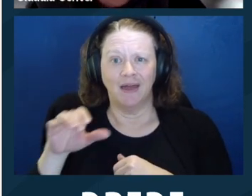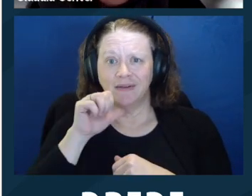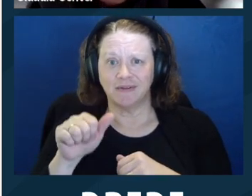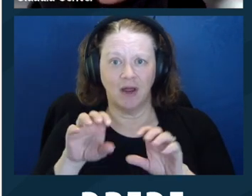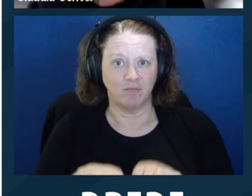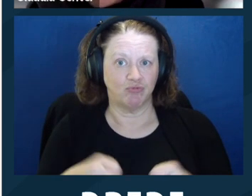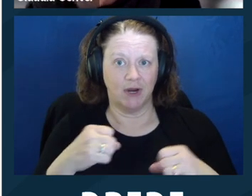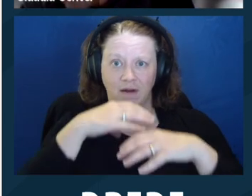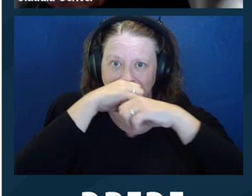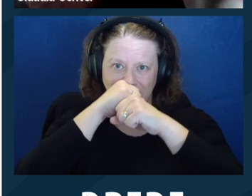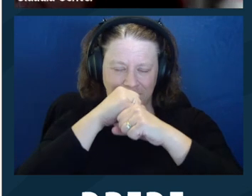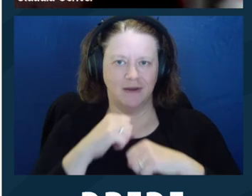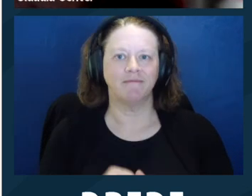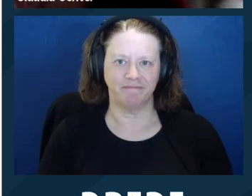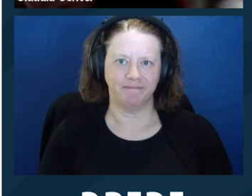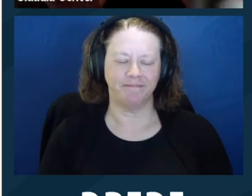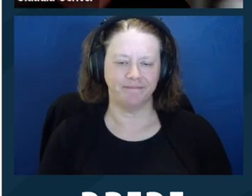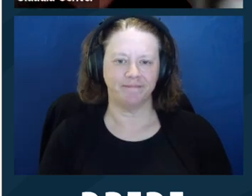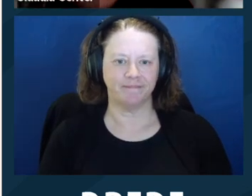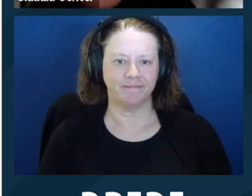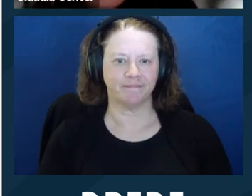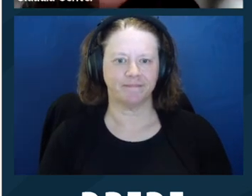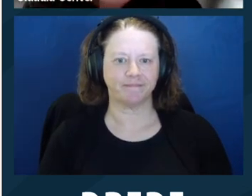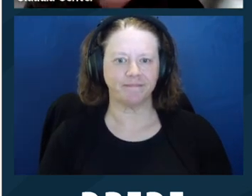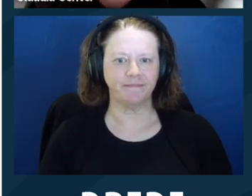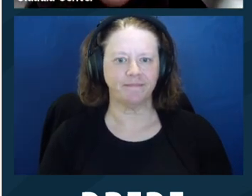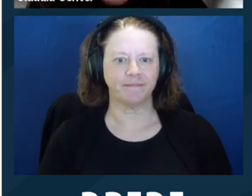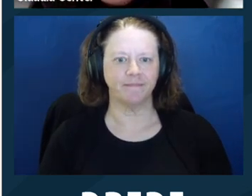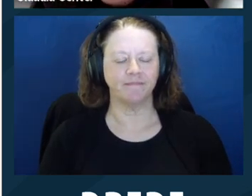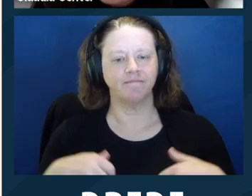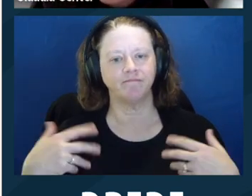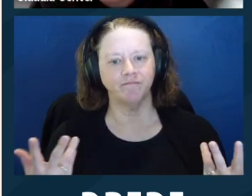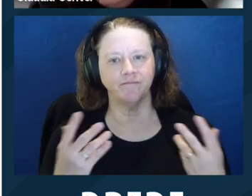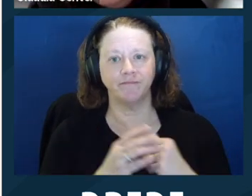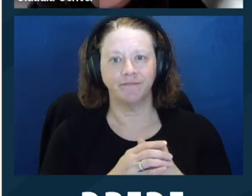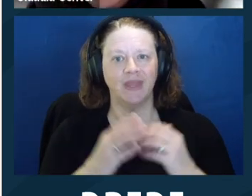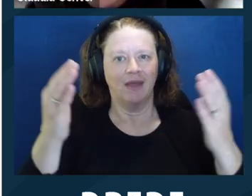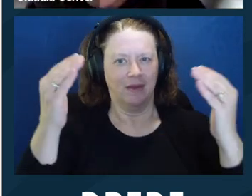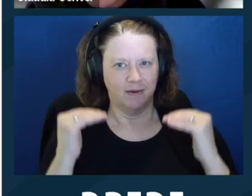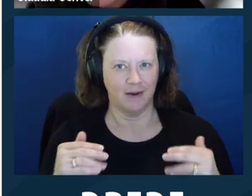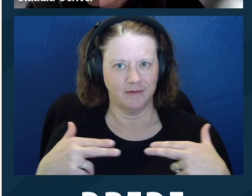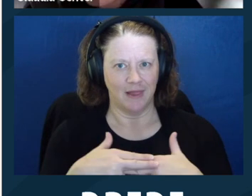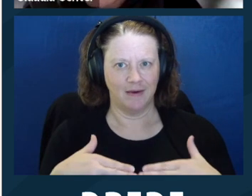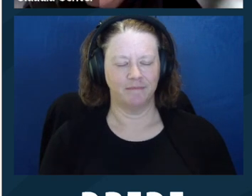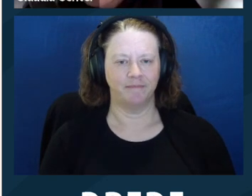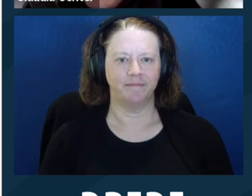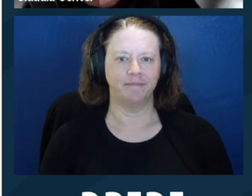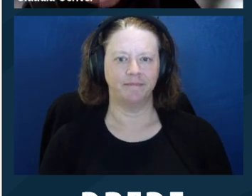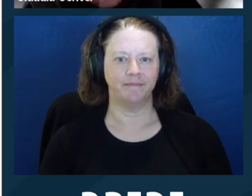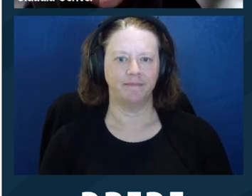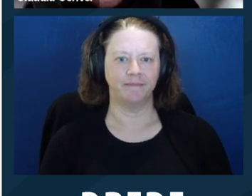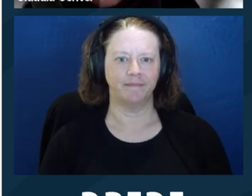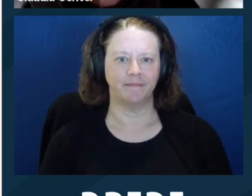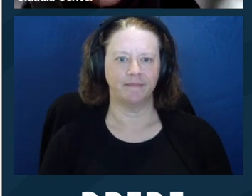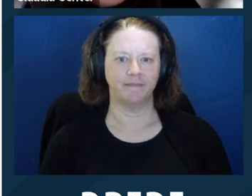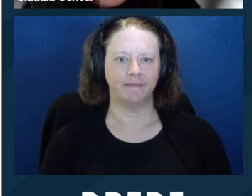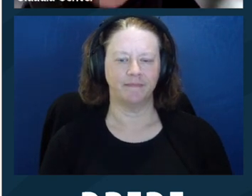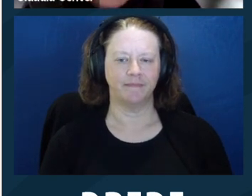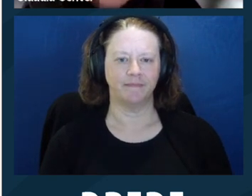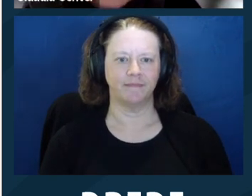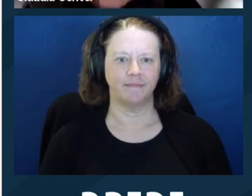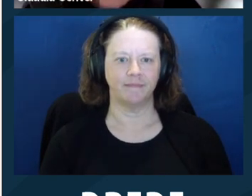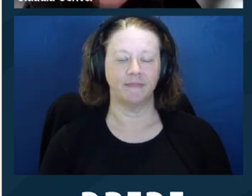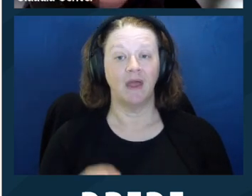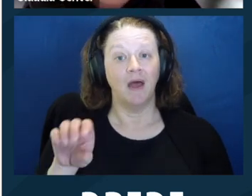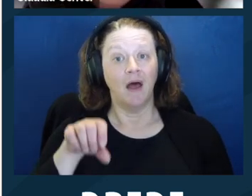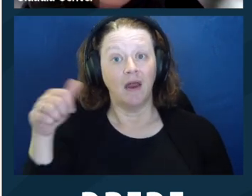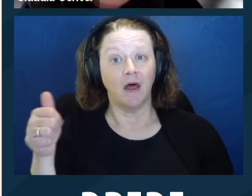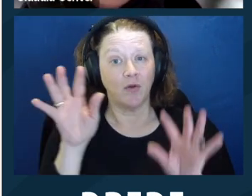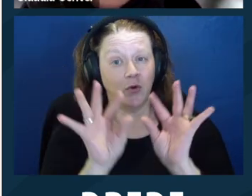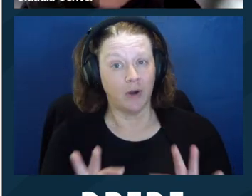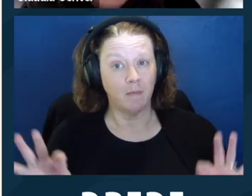Next slide. Another important authority for this concept that we're talking about comes